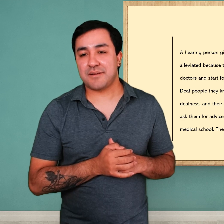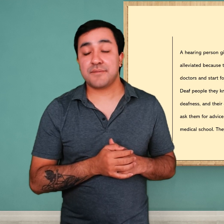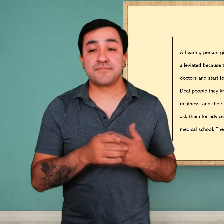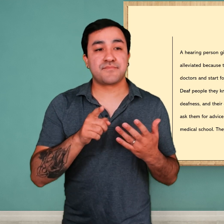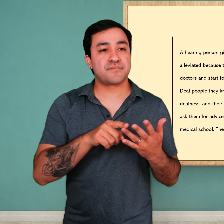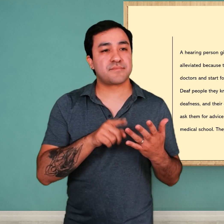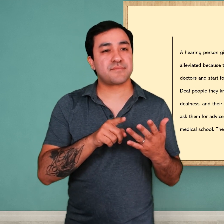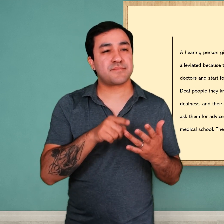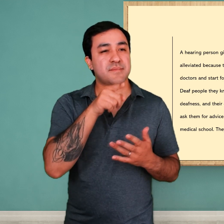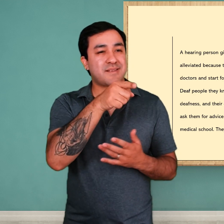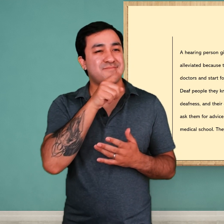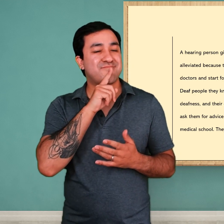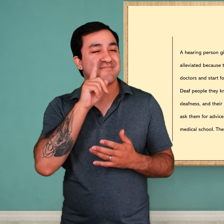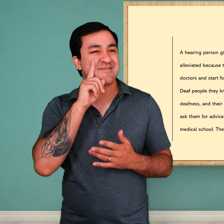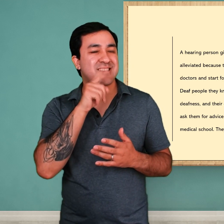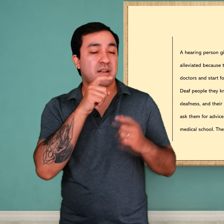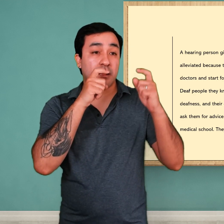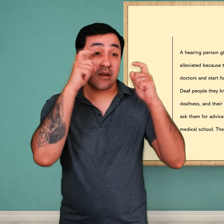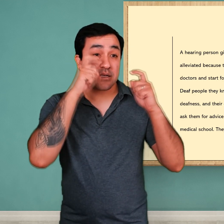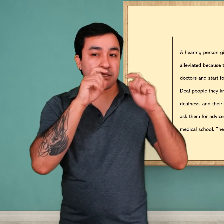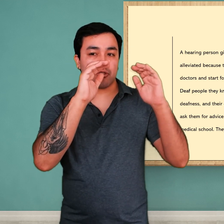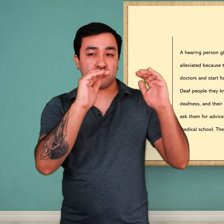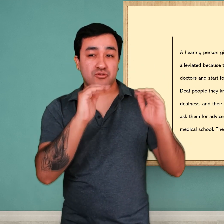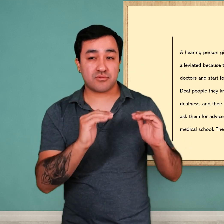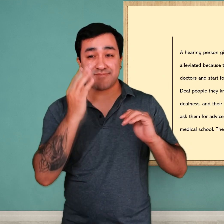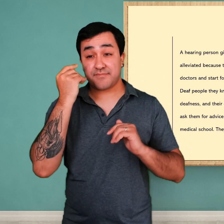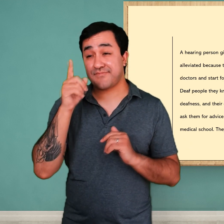Asking a Deaf person to "tone down" their facial expressions because